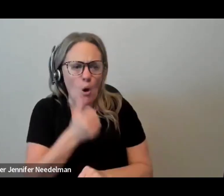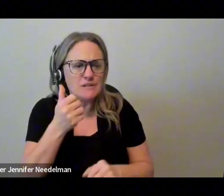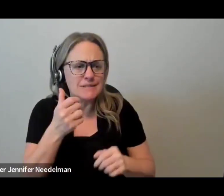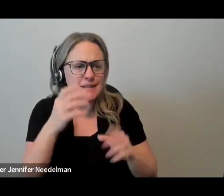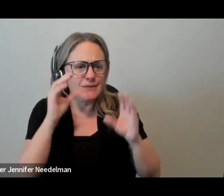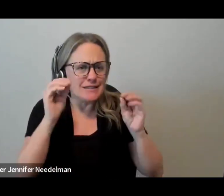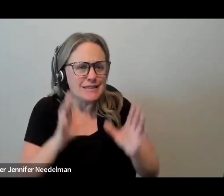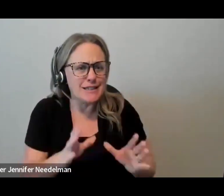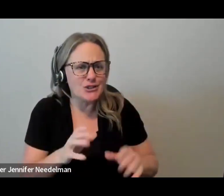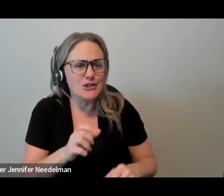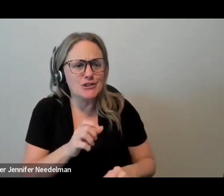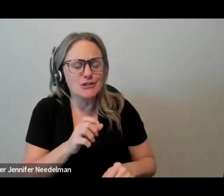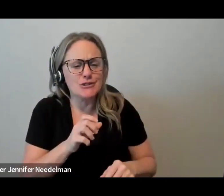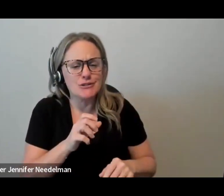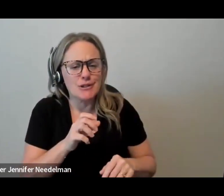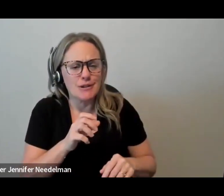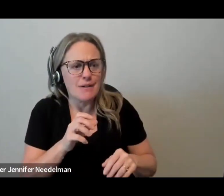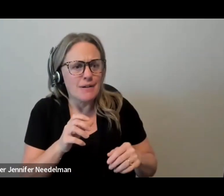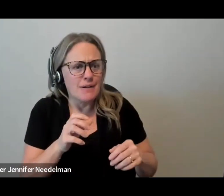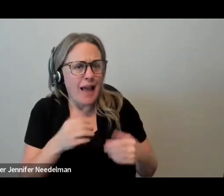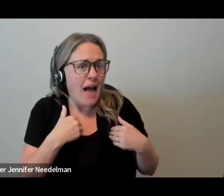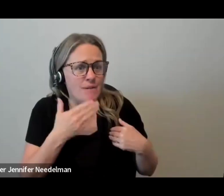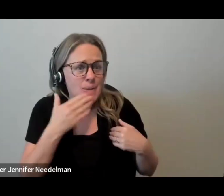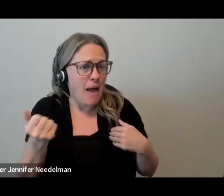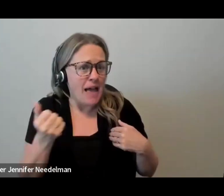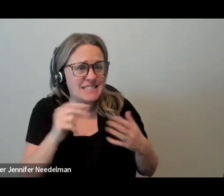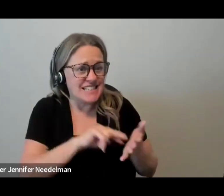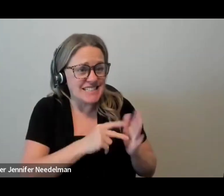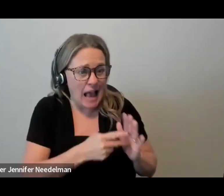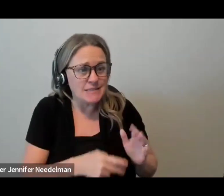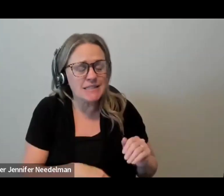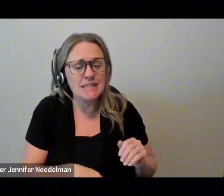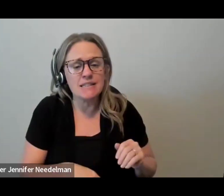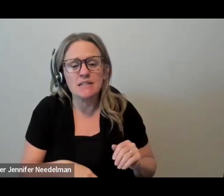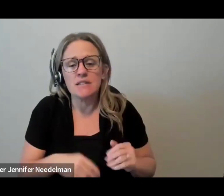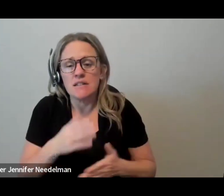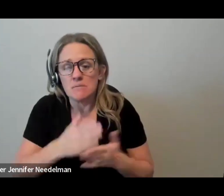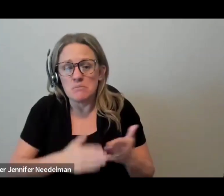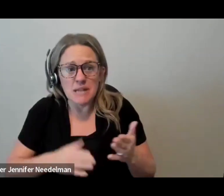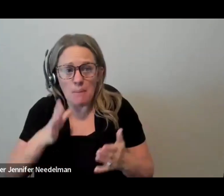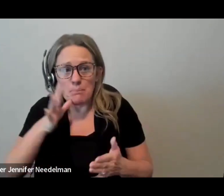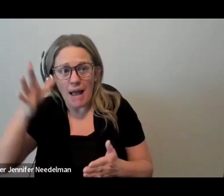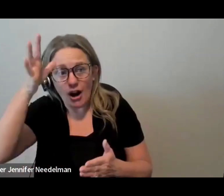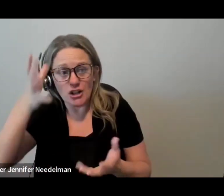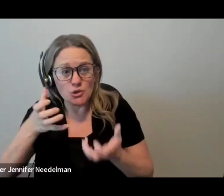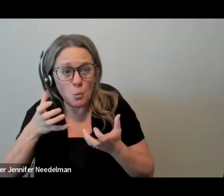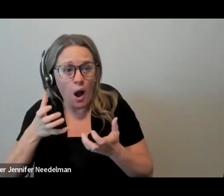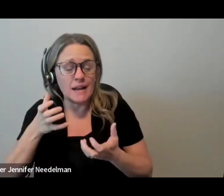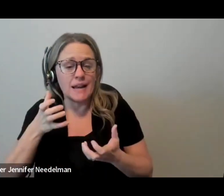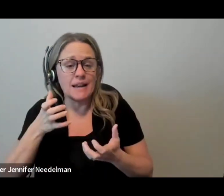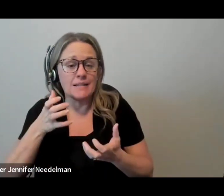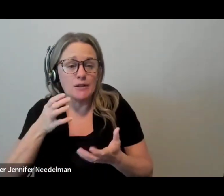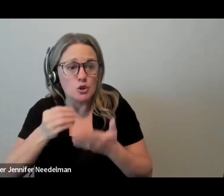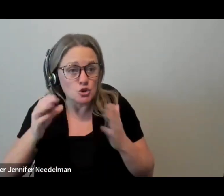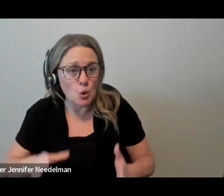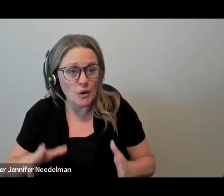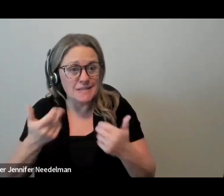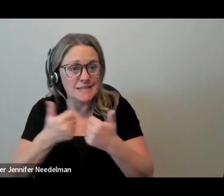but they were dealing with conflicting, some parents wanted their kids segregated into special ed classrooms. You know, my wife and I though we really were of the mind